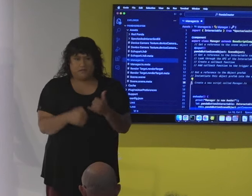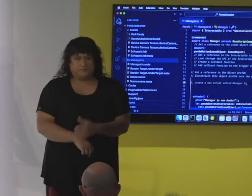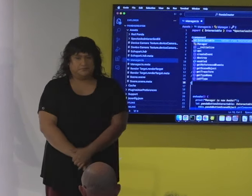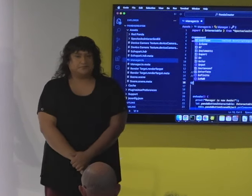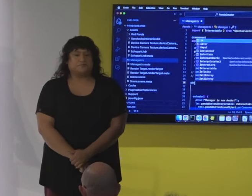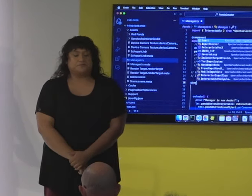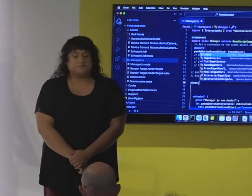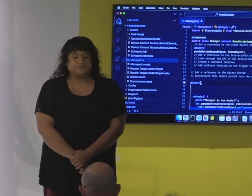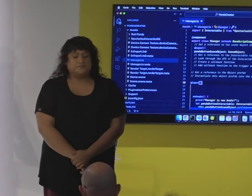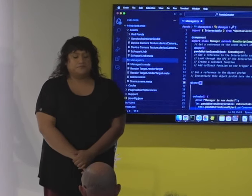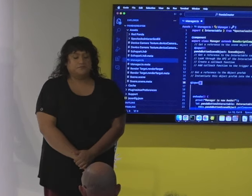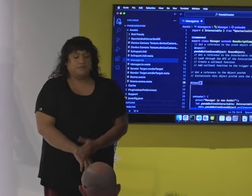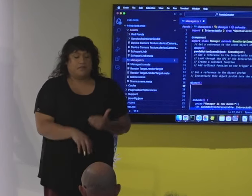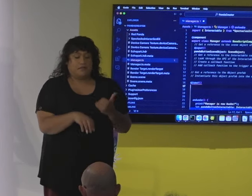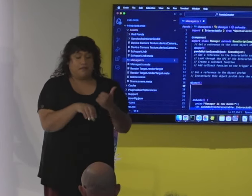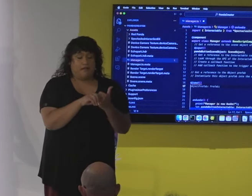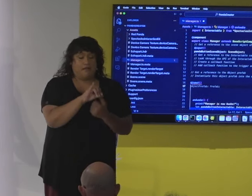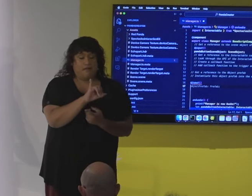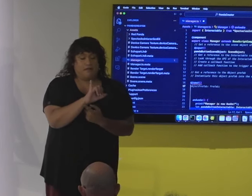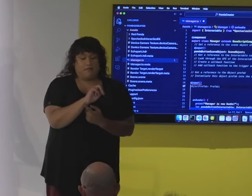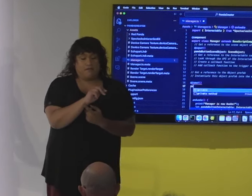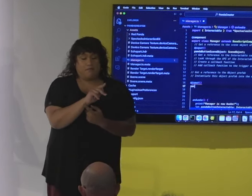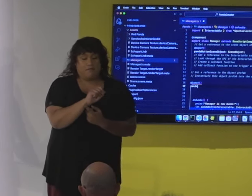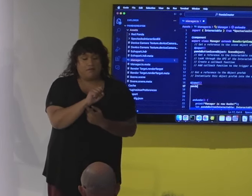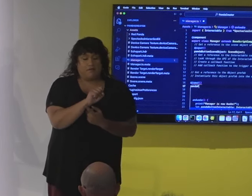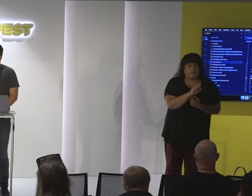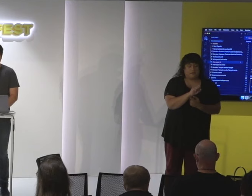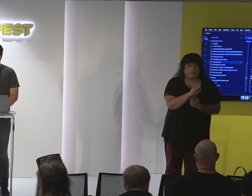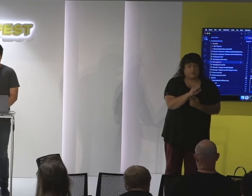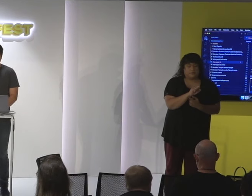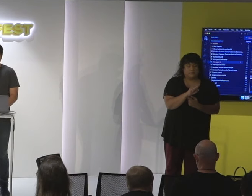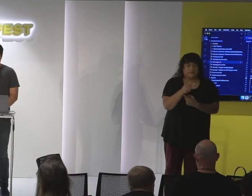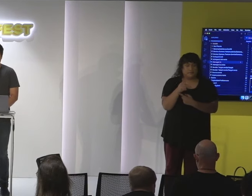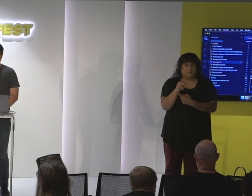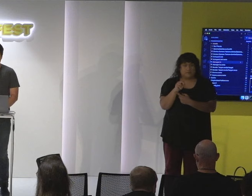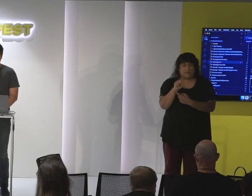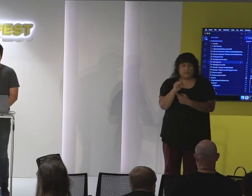So, at input and panda prefab, and subtype object prefab.